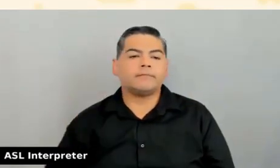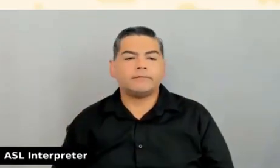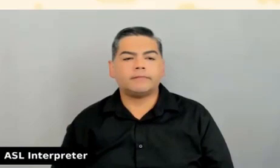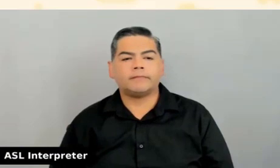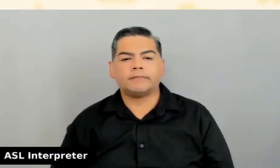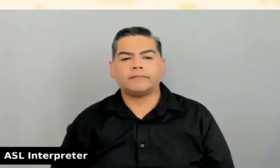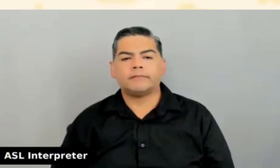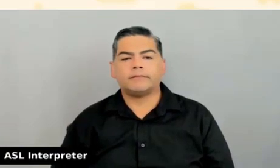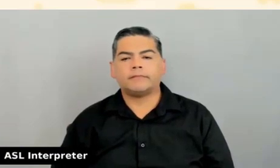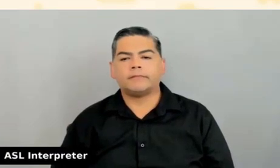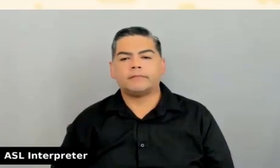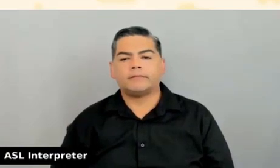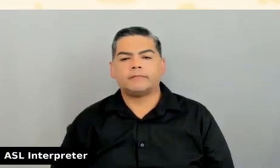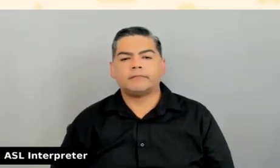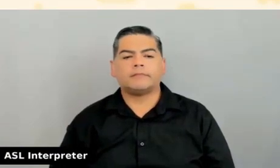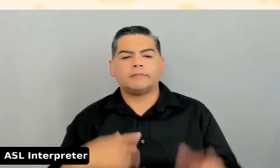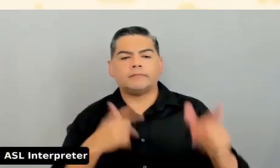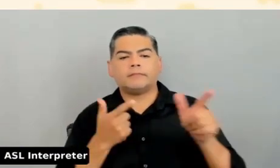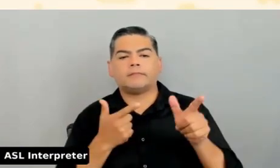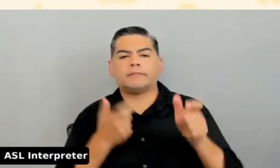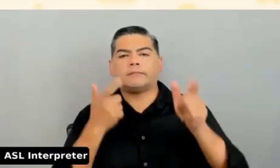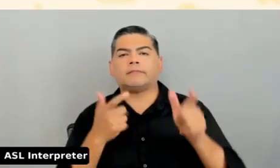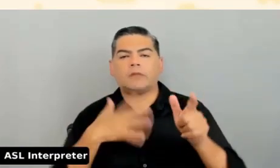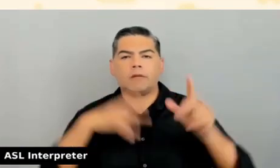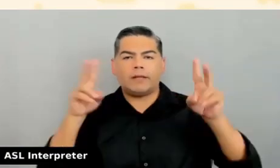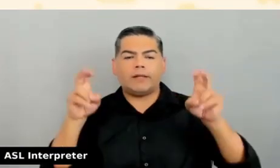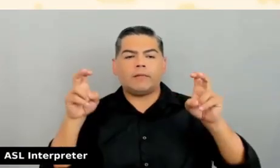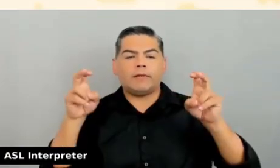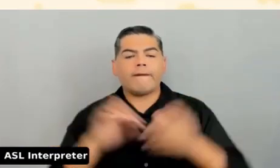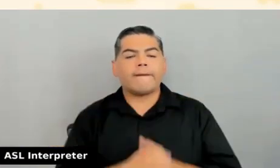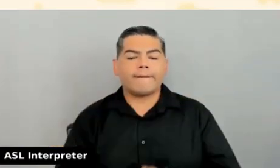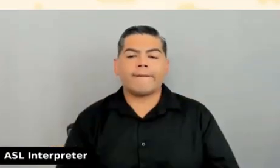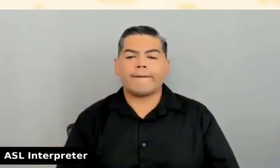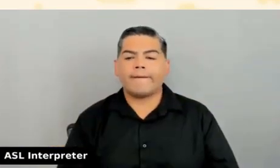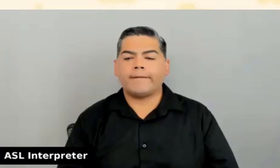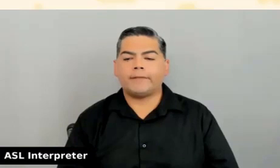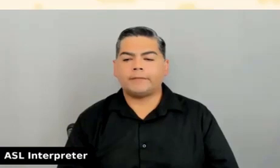So, quickly about my theme, then I started building this